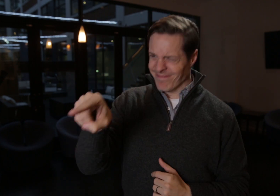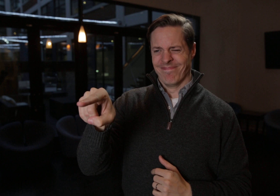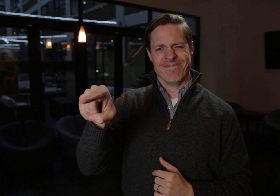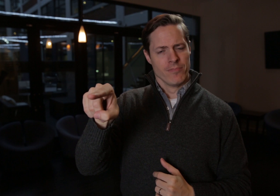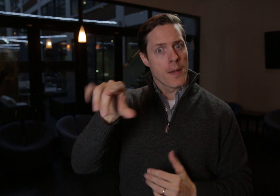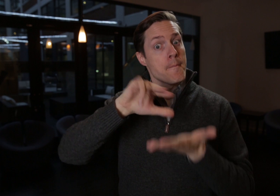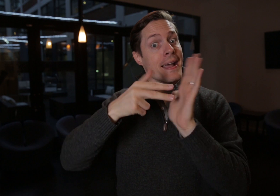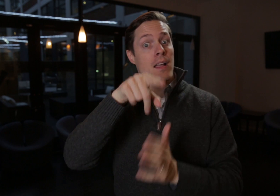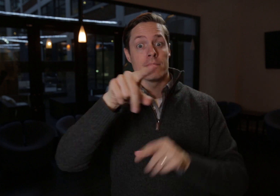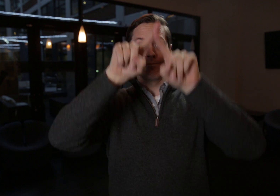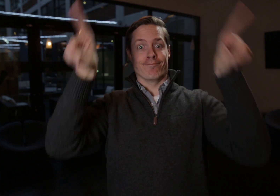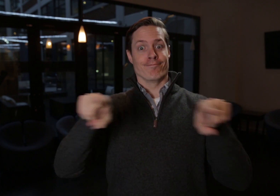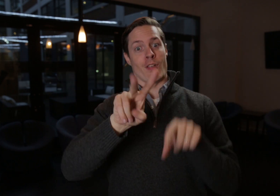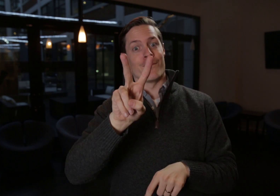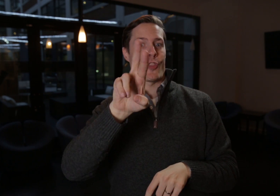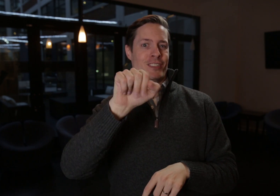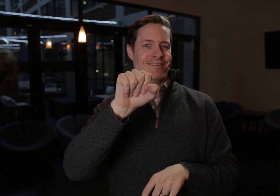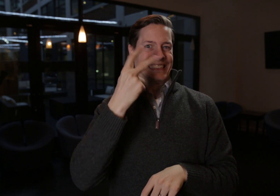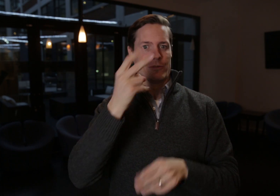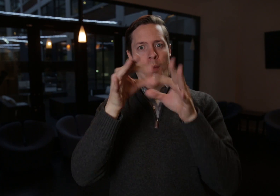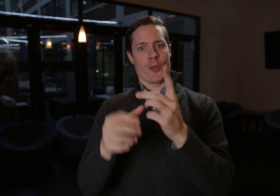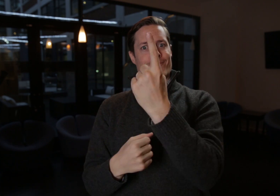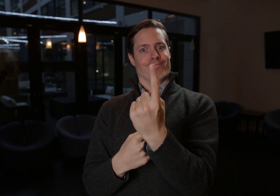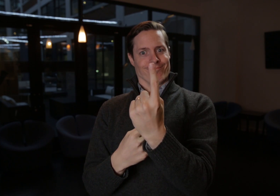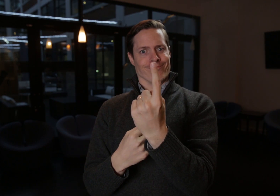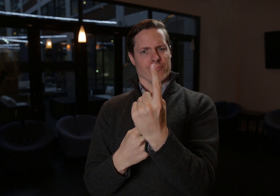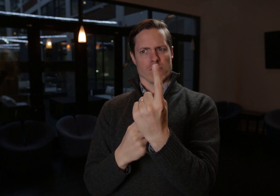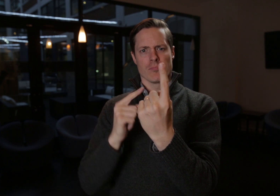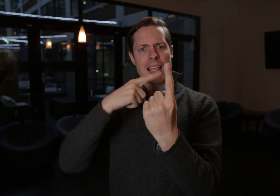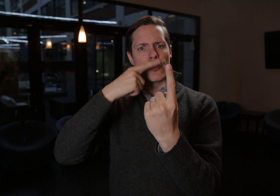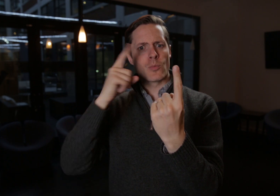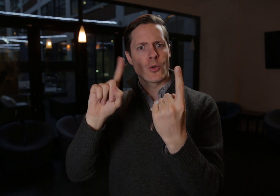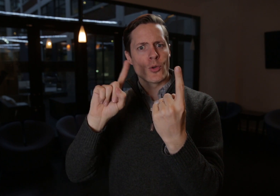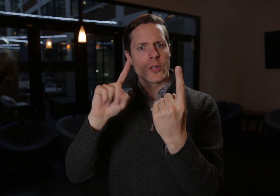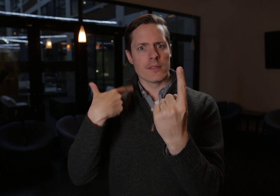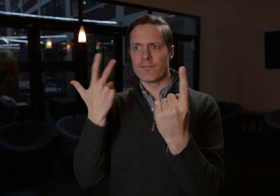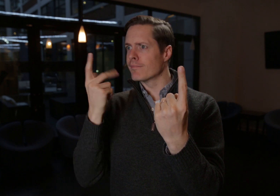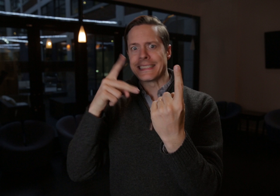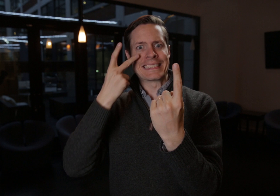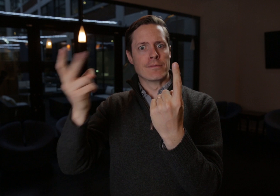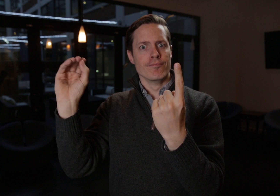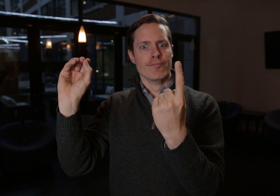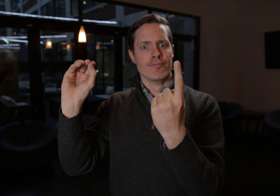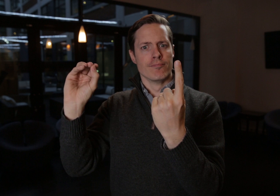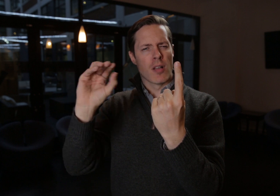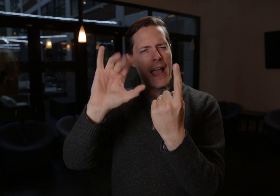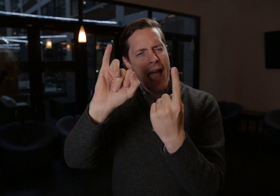That was the problem; when you’re in a VRS call, you can see the interpreter, but where’s the hearing person? We can't see them.